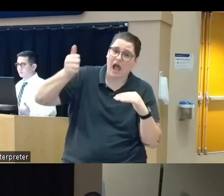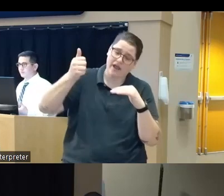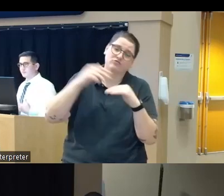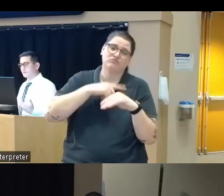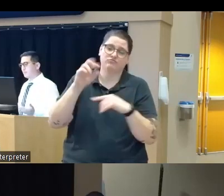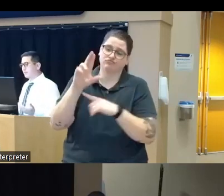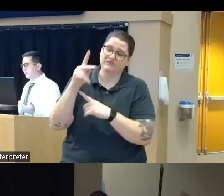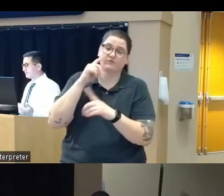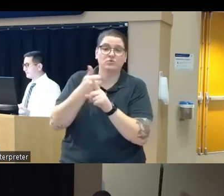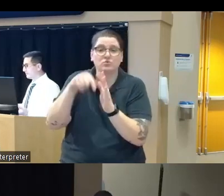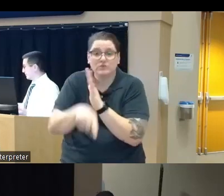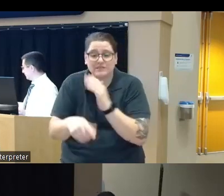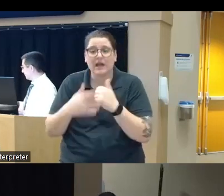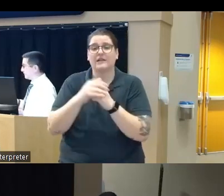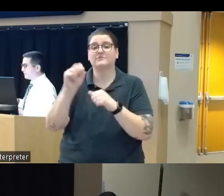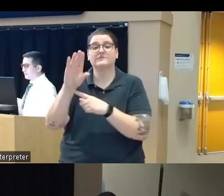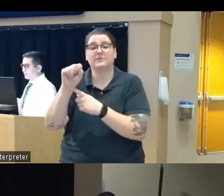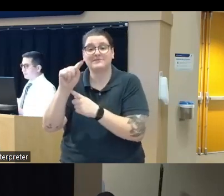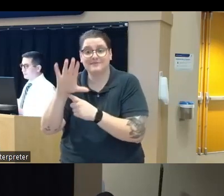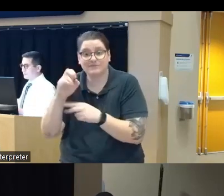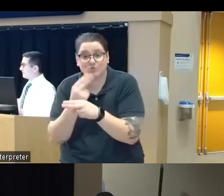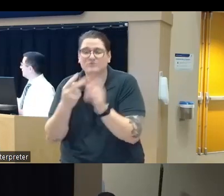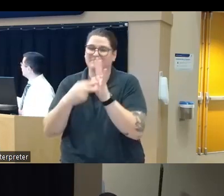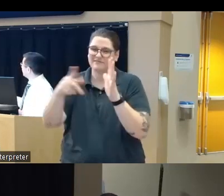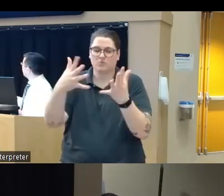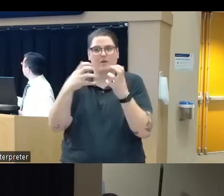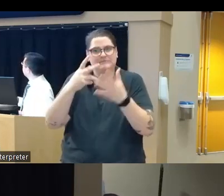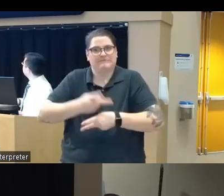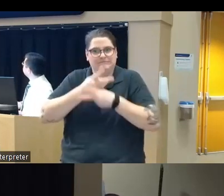as well so this is an important population that we want to be carefully taken care of